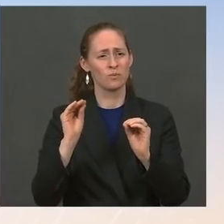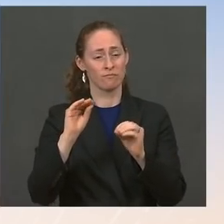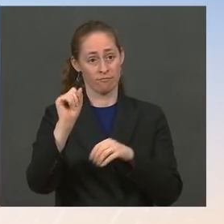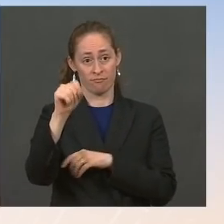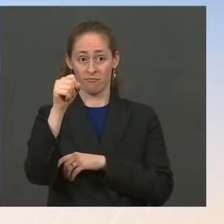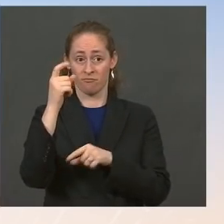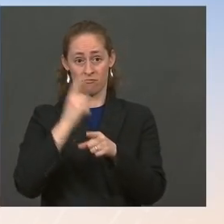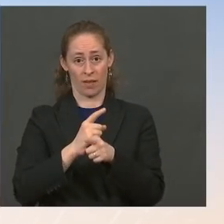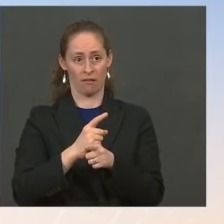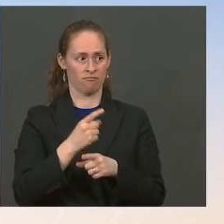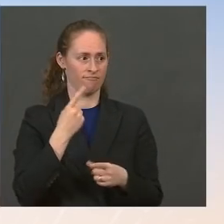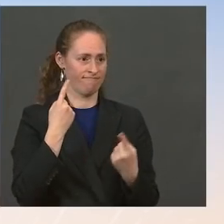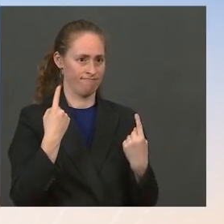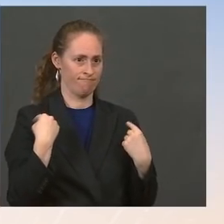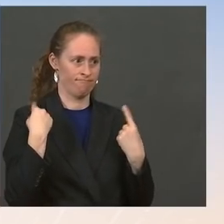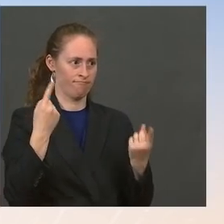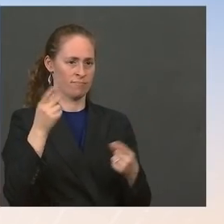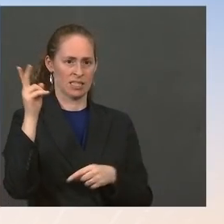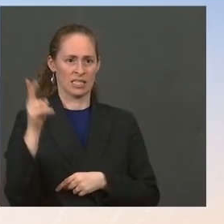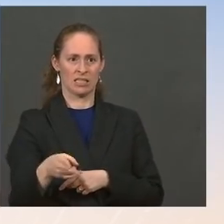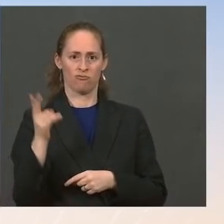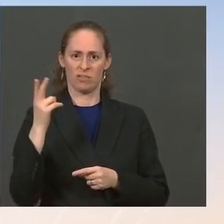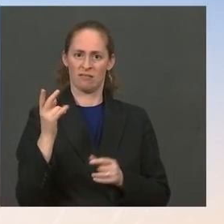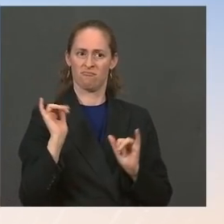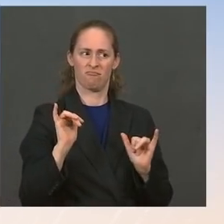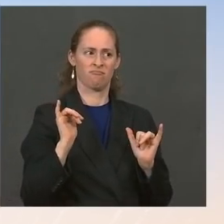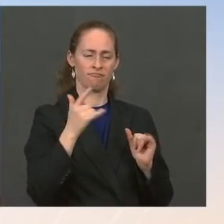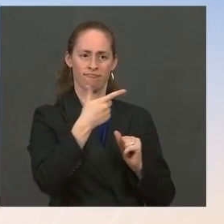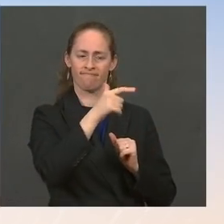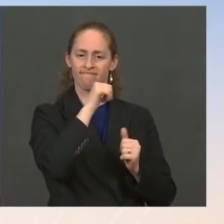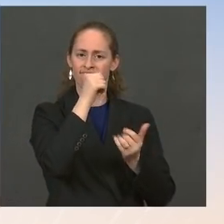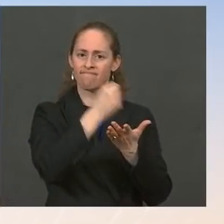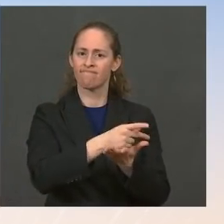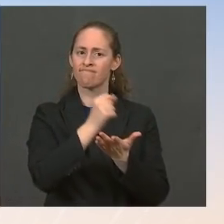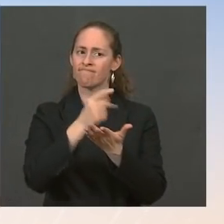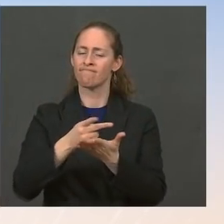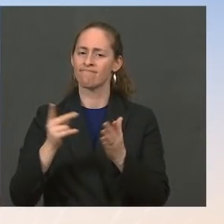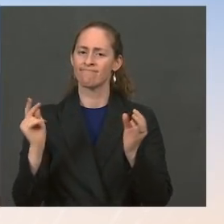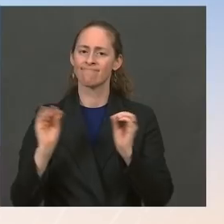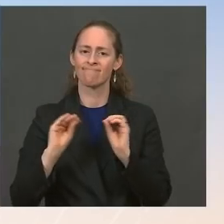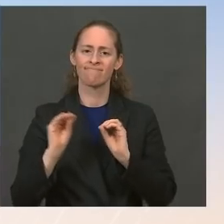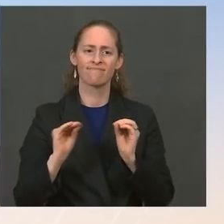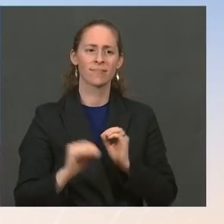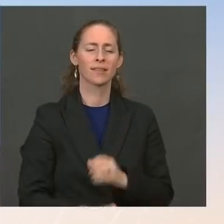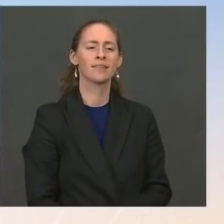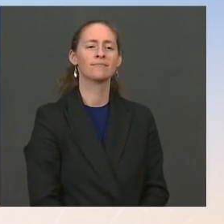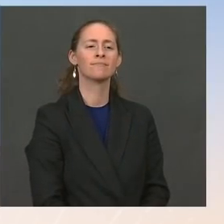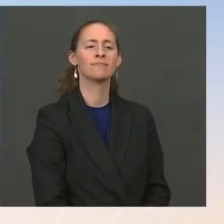And I would also note that there have been statements, including from former Secretary of Defense Robert Gates